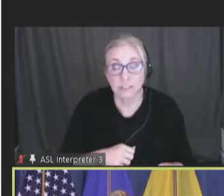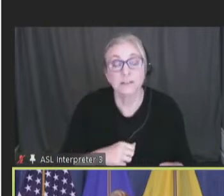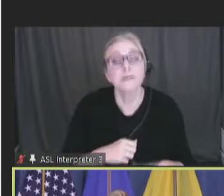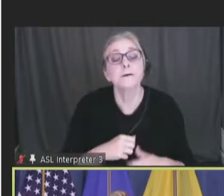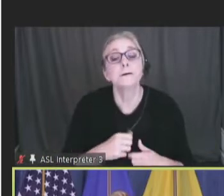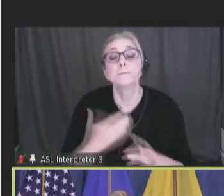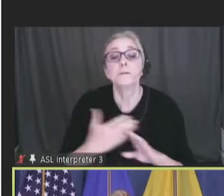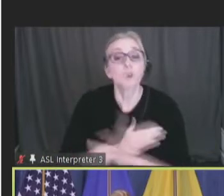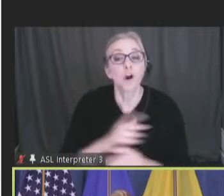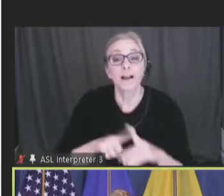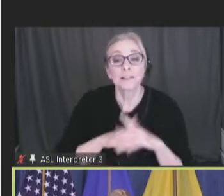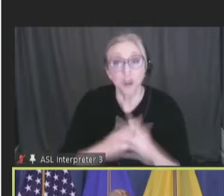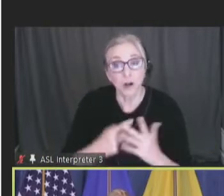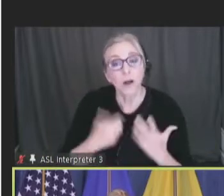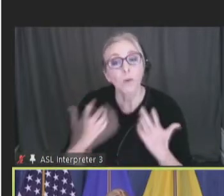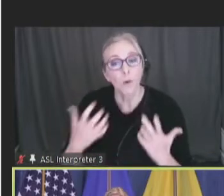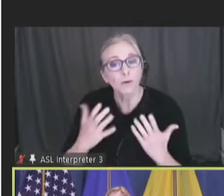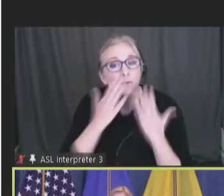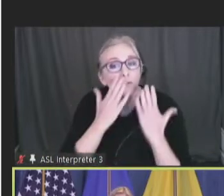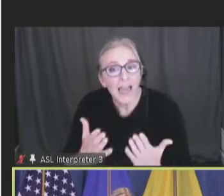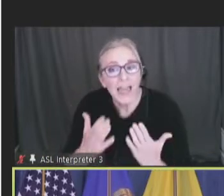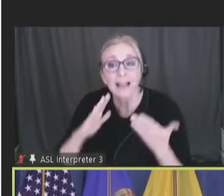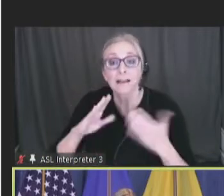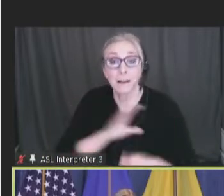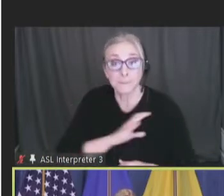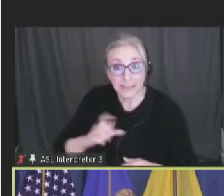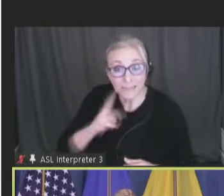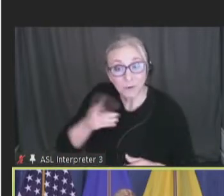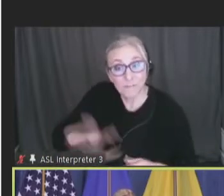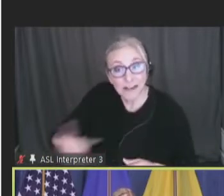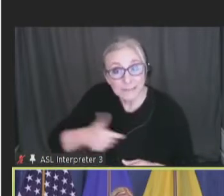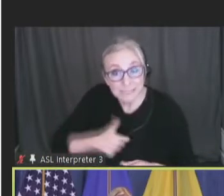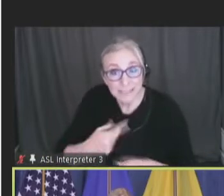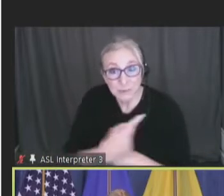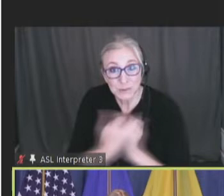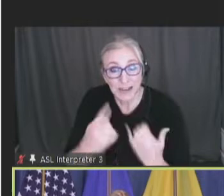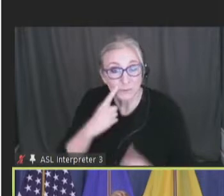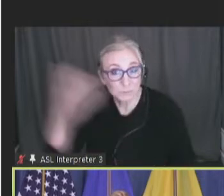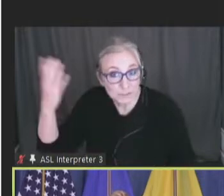I begin, I would like to thank the committee for inviting me here to present. Additionally,